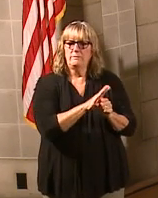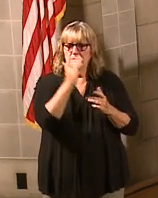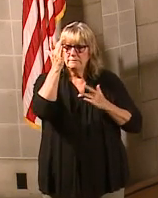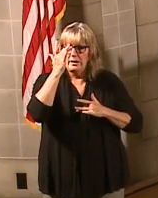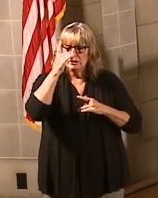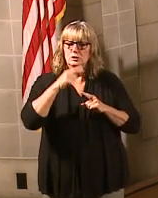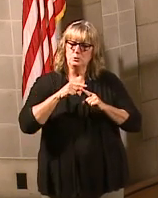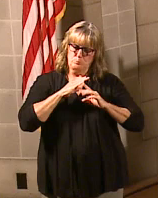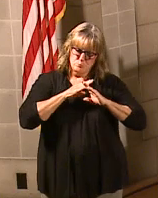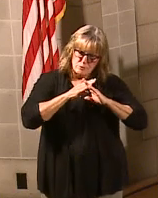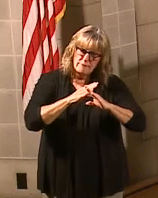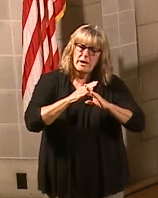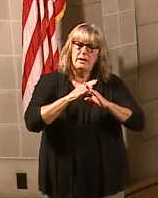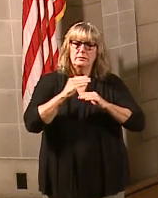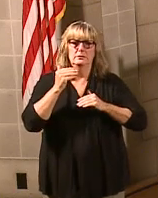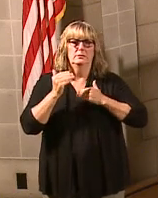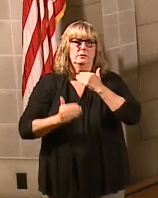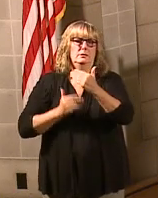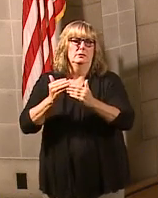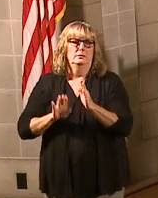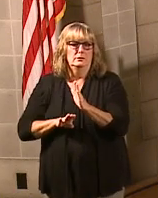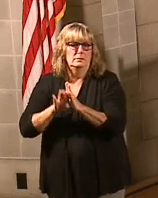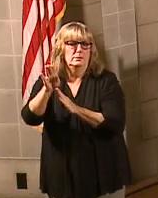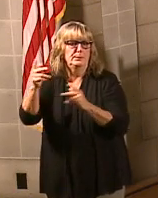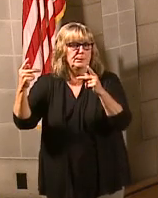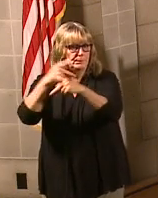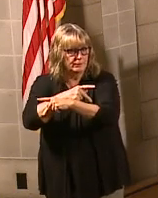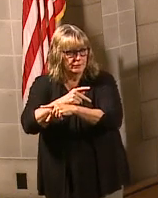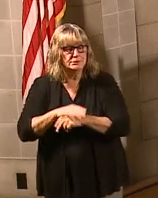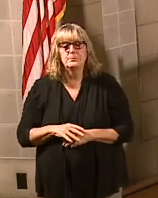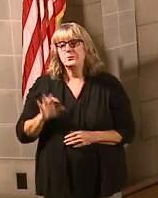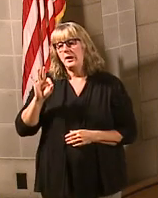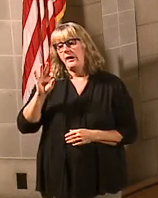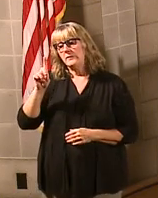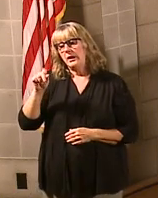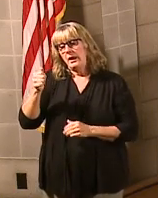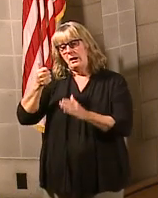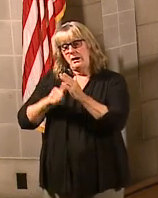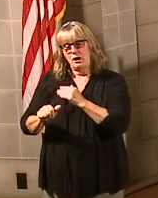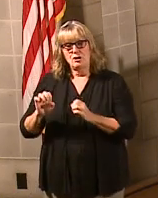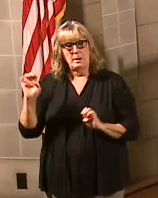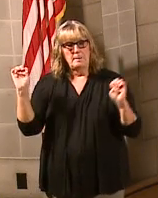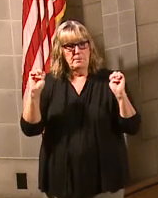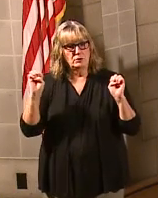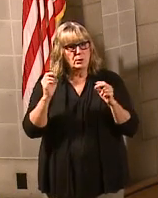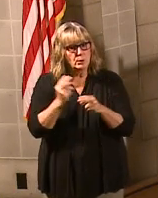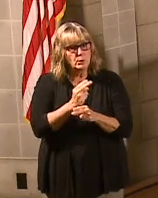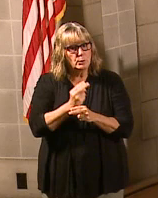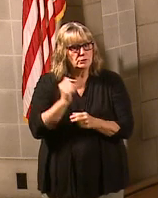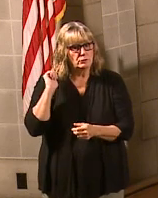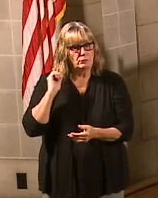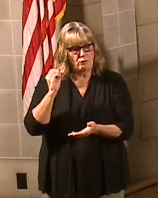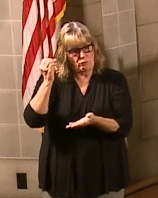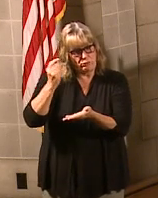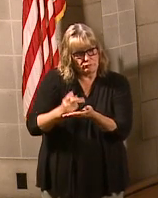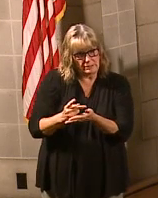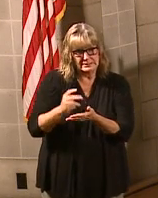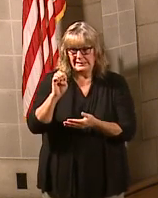MADE SYNTHESIZED PROTEINS THAT